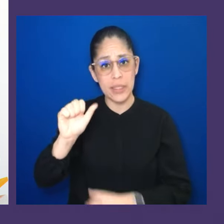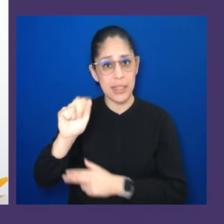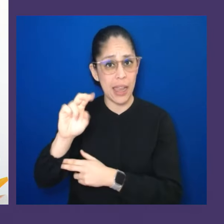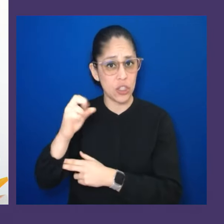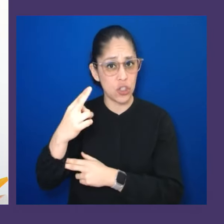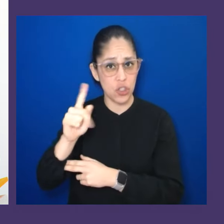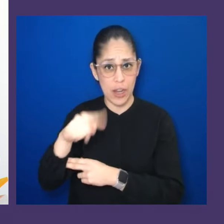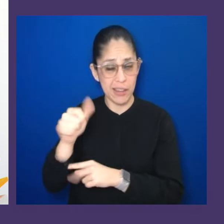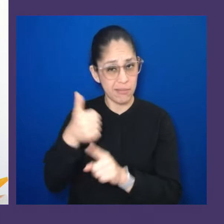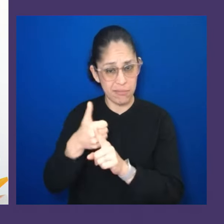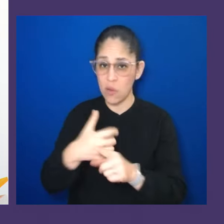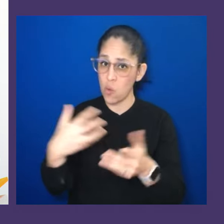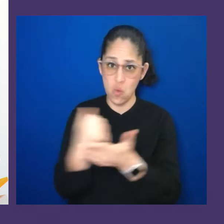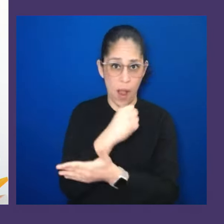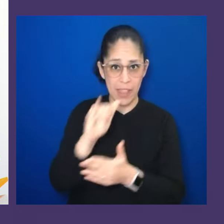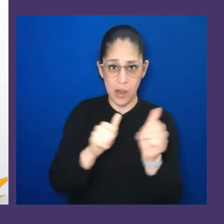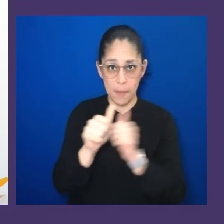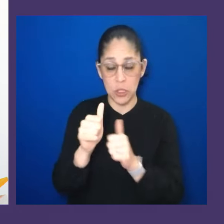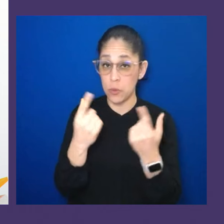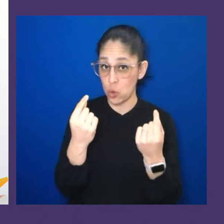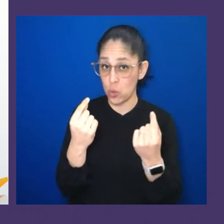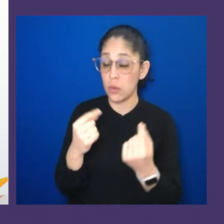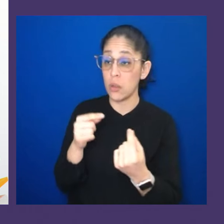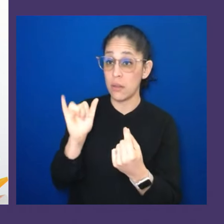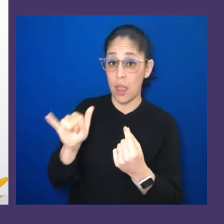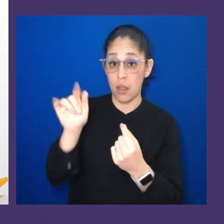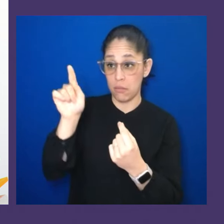All I'll do is I'll copy. . .